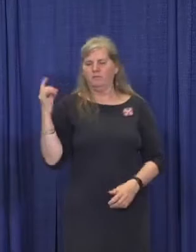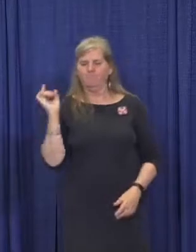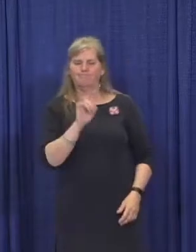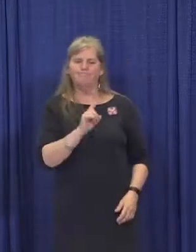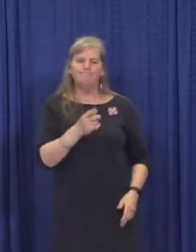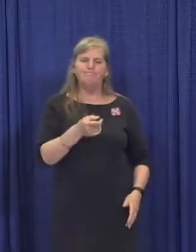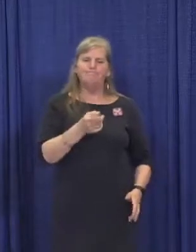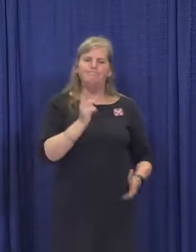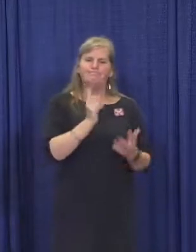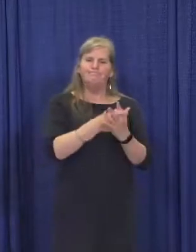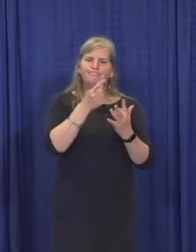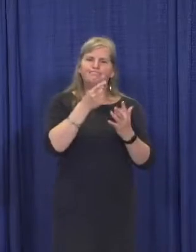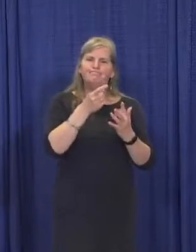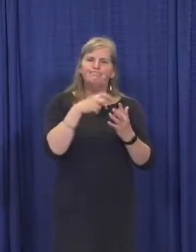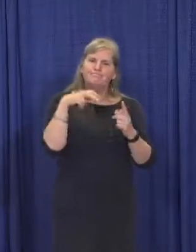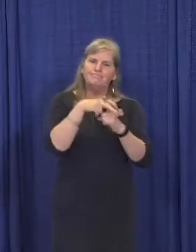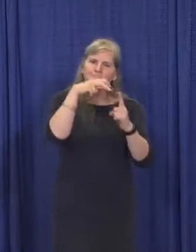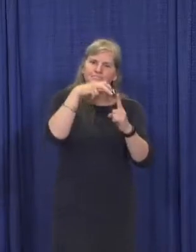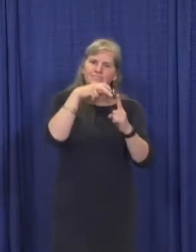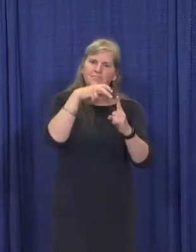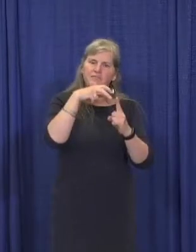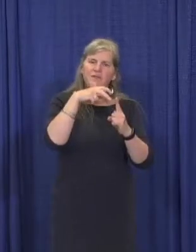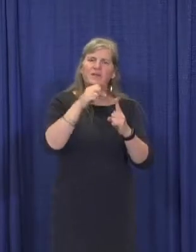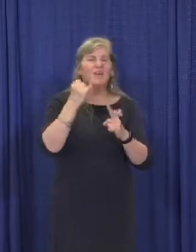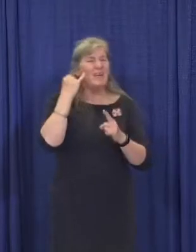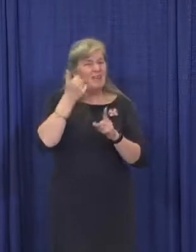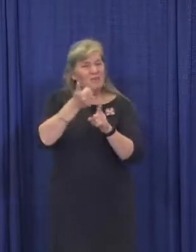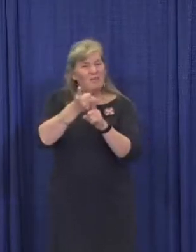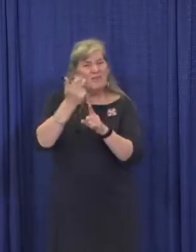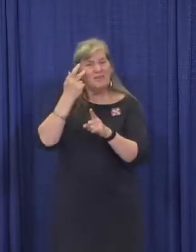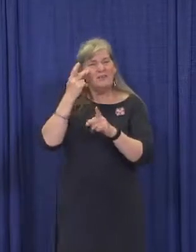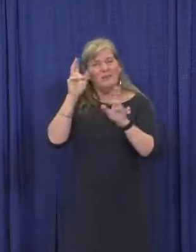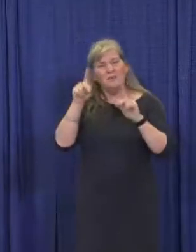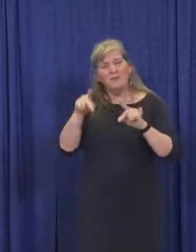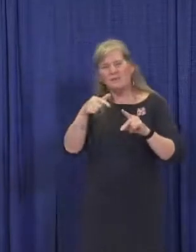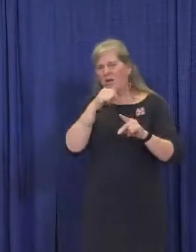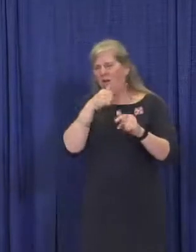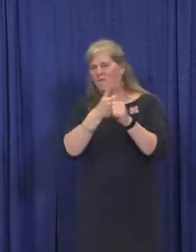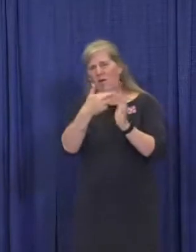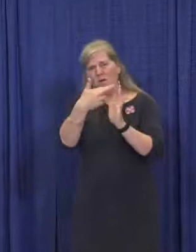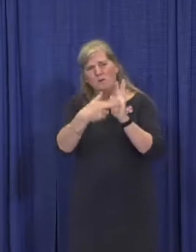presence. If you see someone who is doing